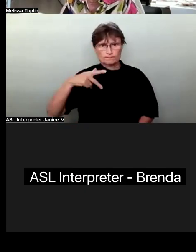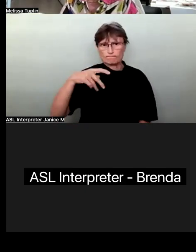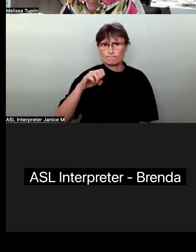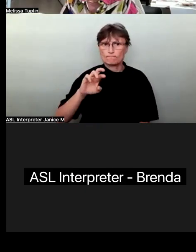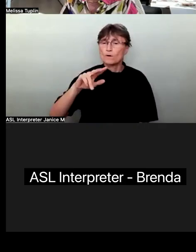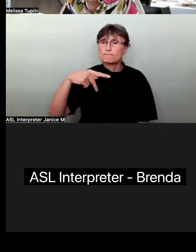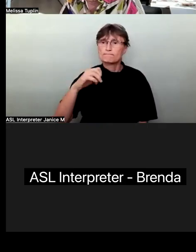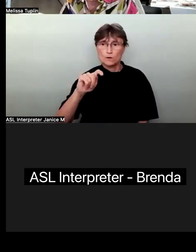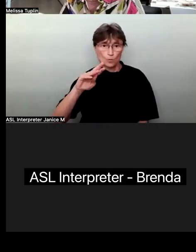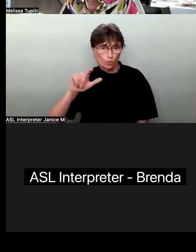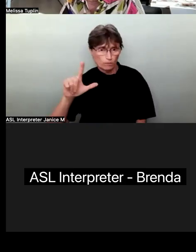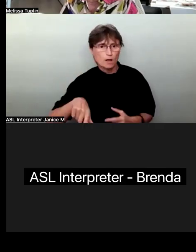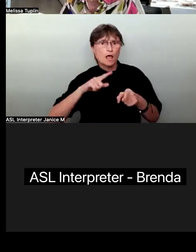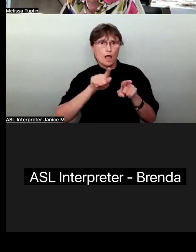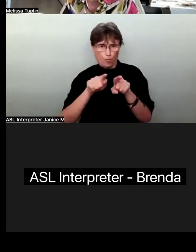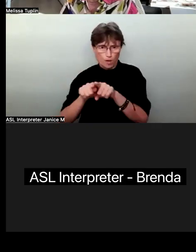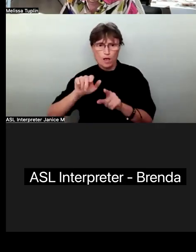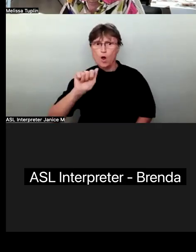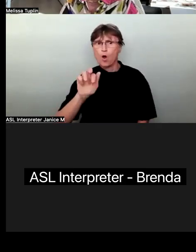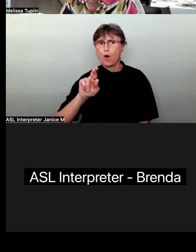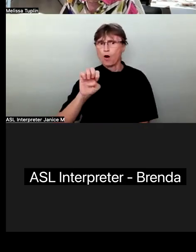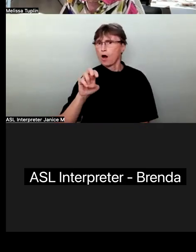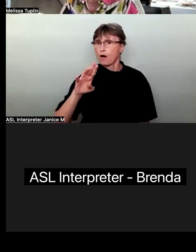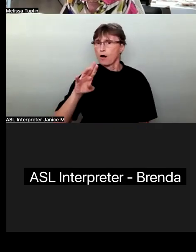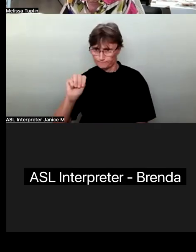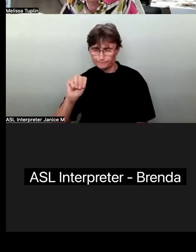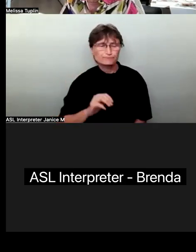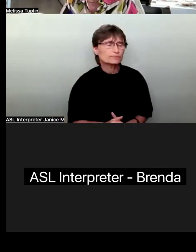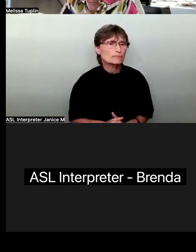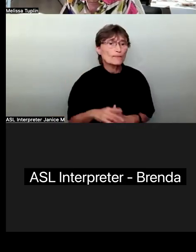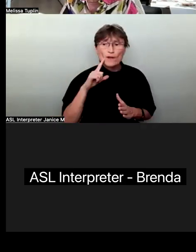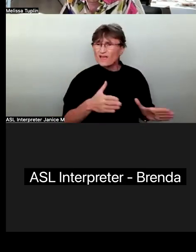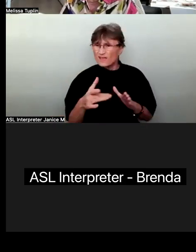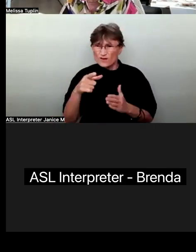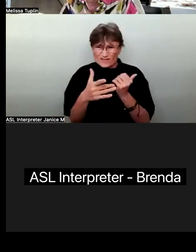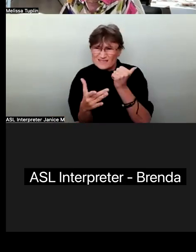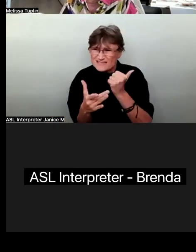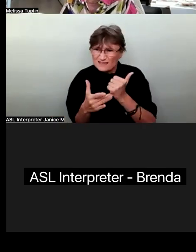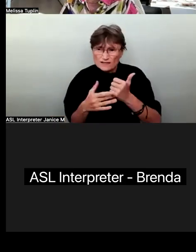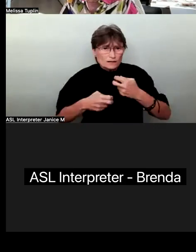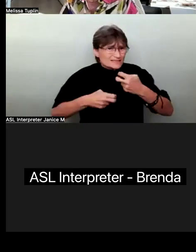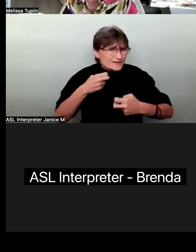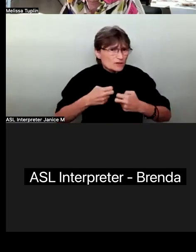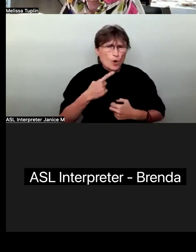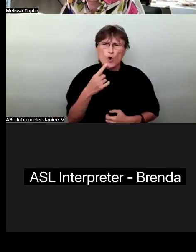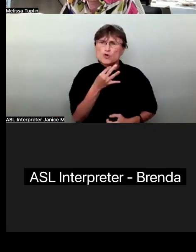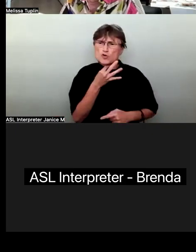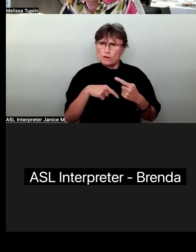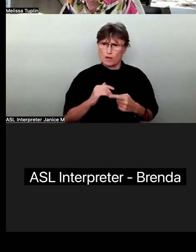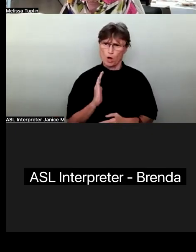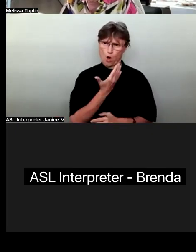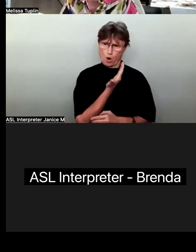Kim. If you have any technical questions about the online grant portal, your account,